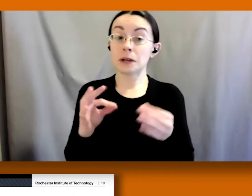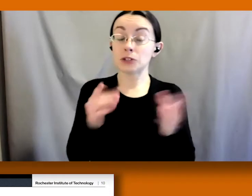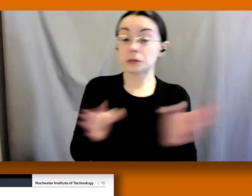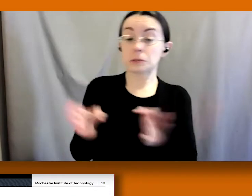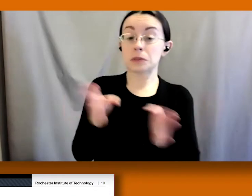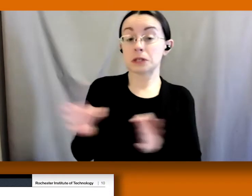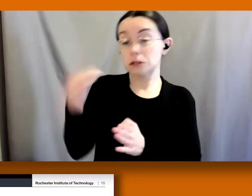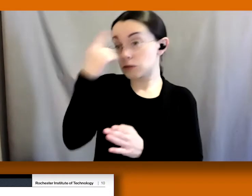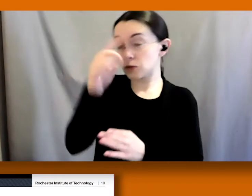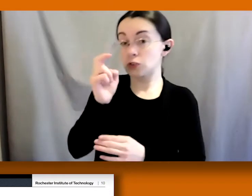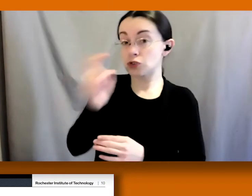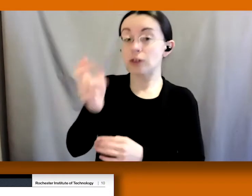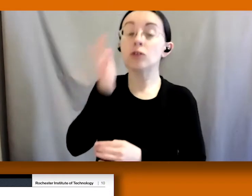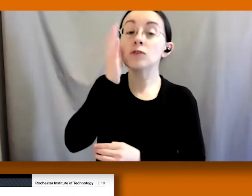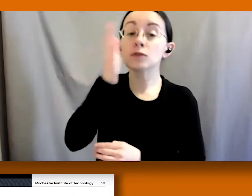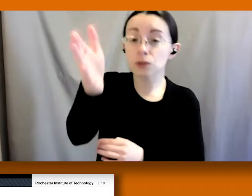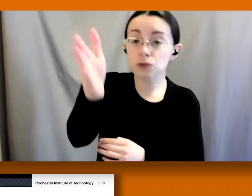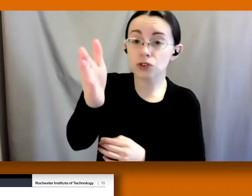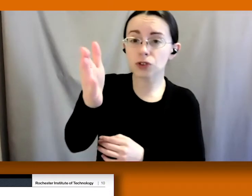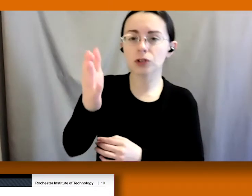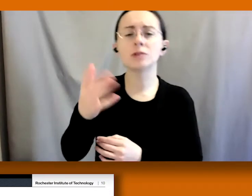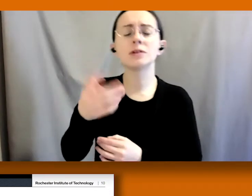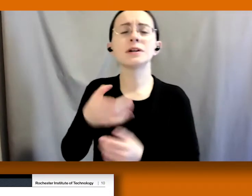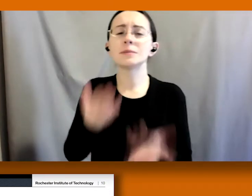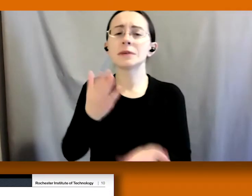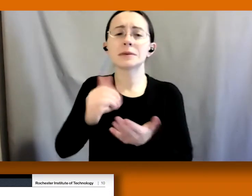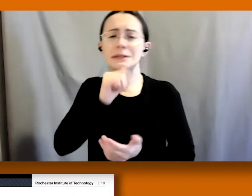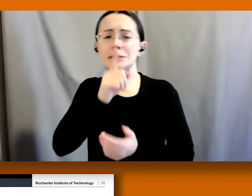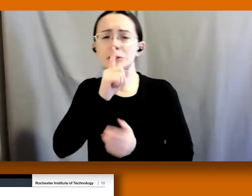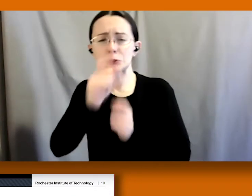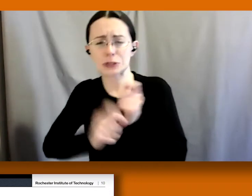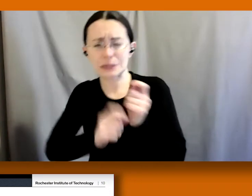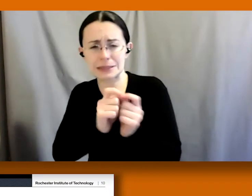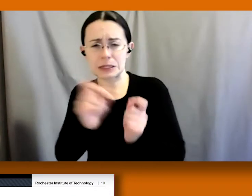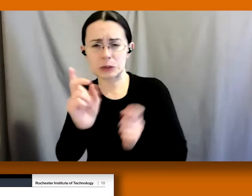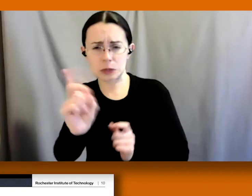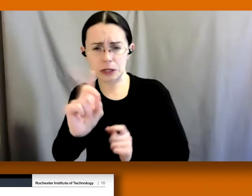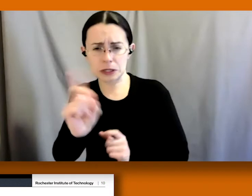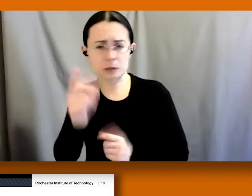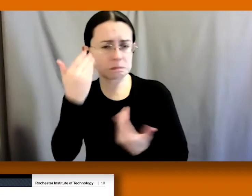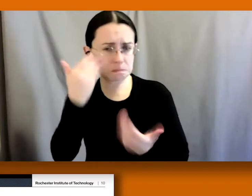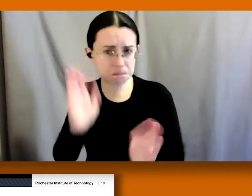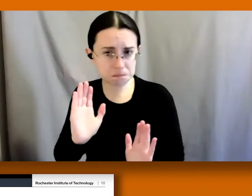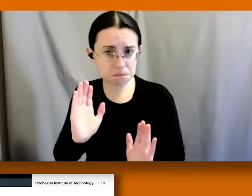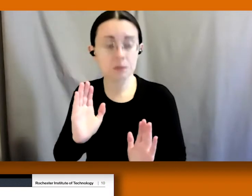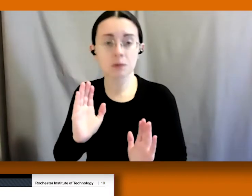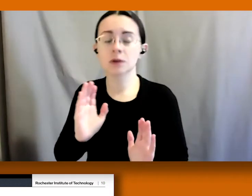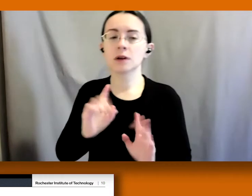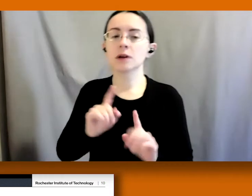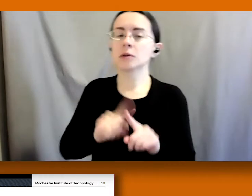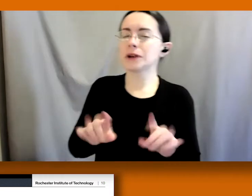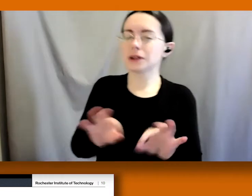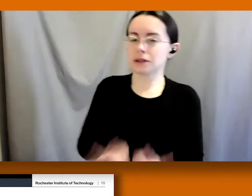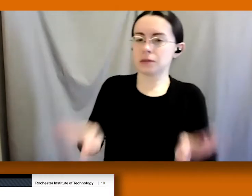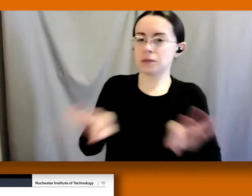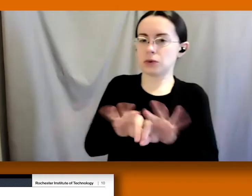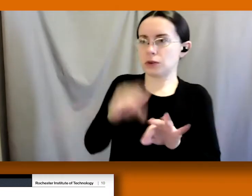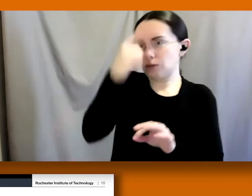um, although you might not know the exact location, um, you do need to identify a tentative location